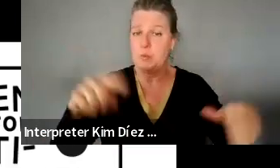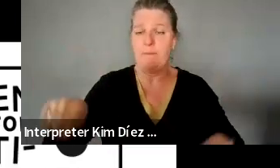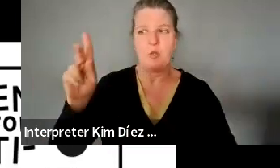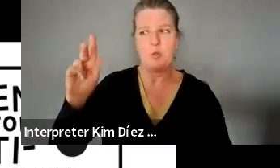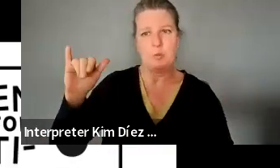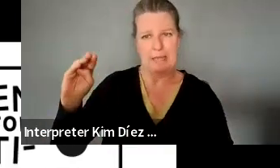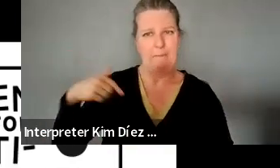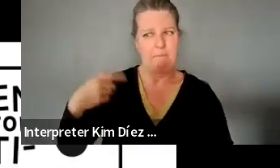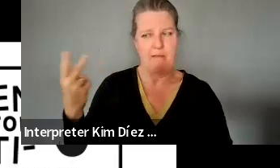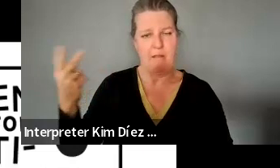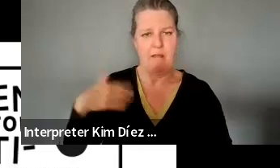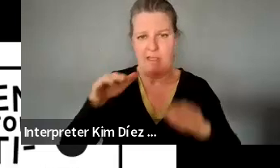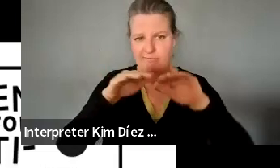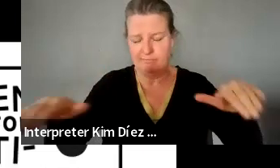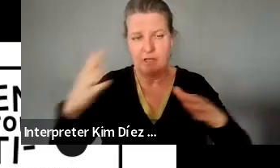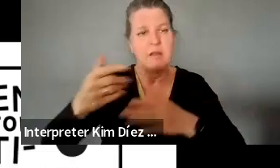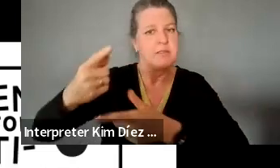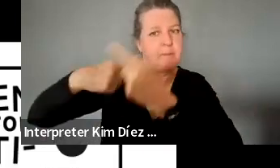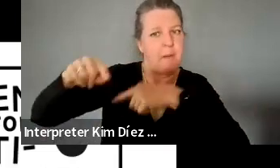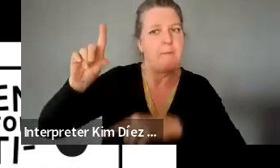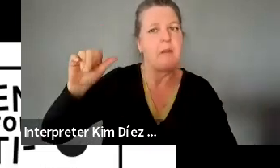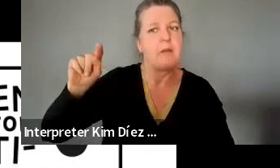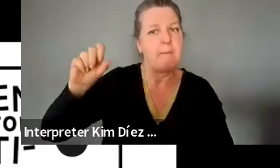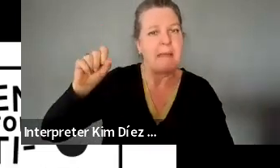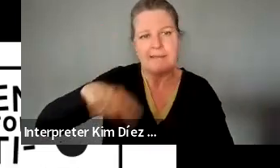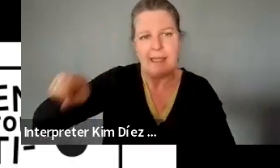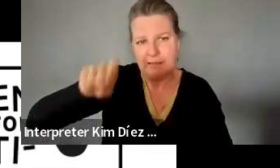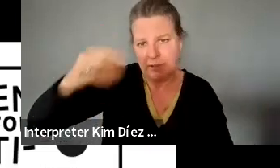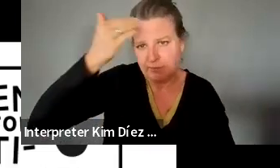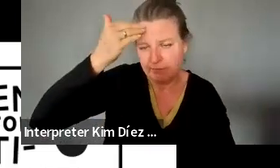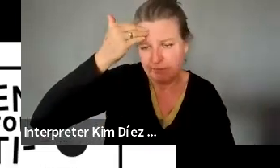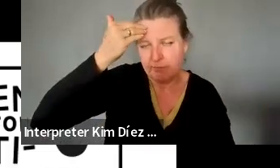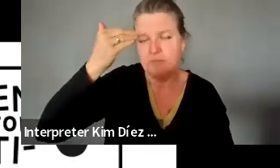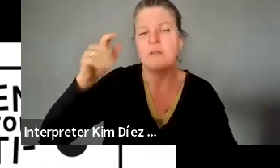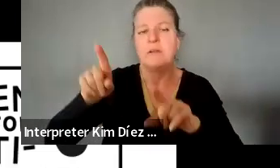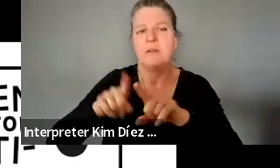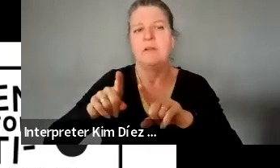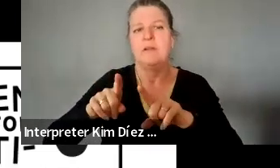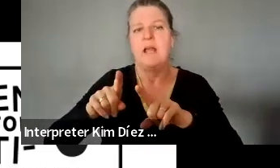of some upcoming dates to be aware of as you are wrapping up your semesters.